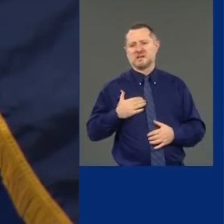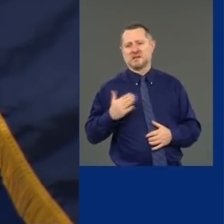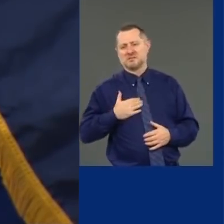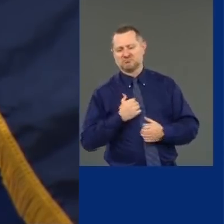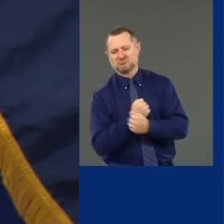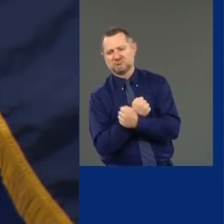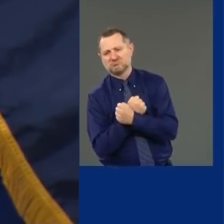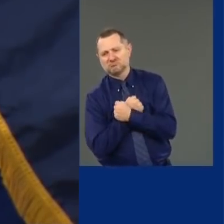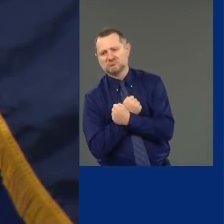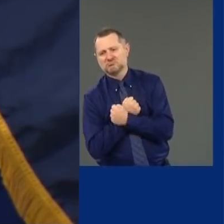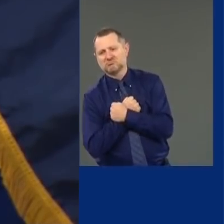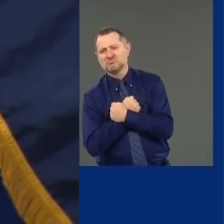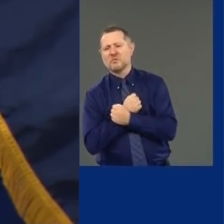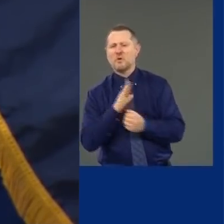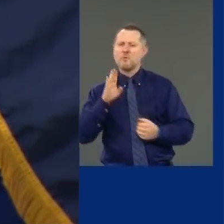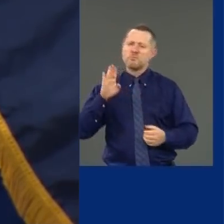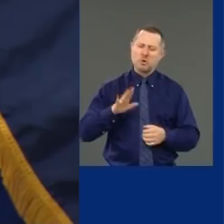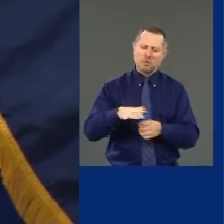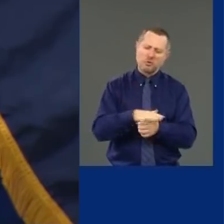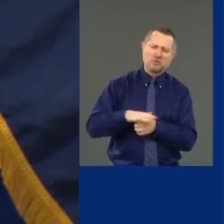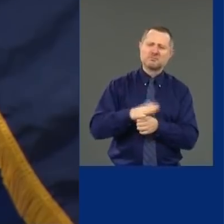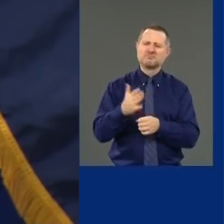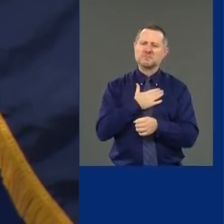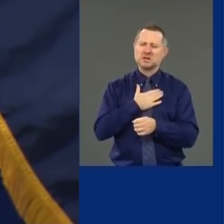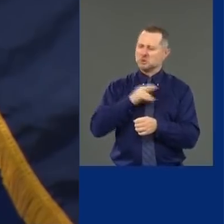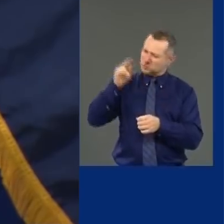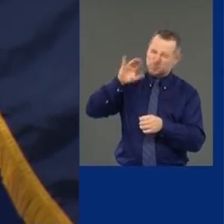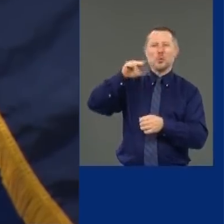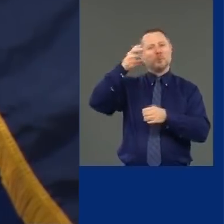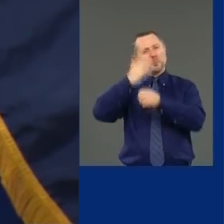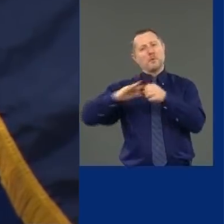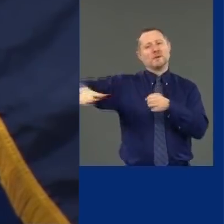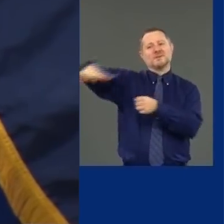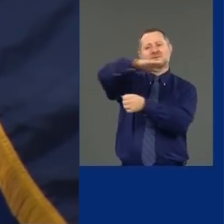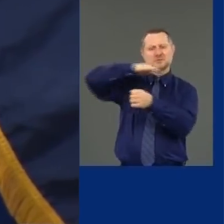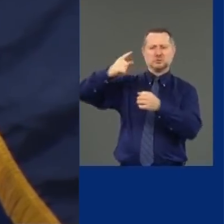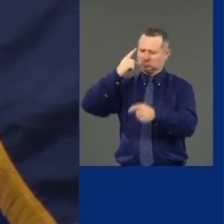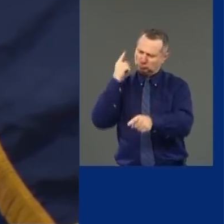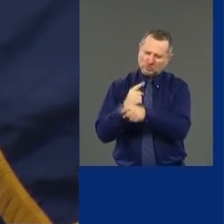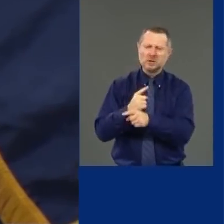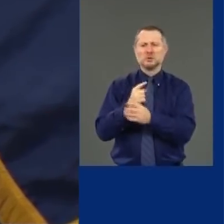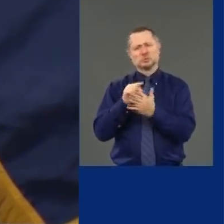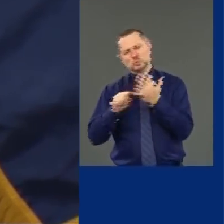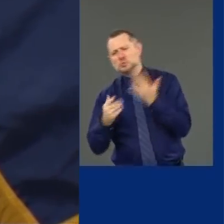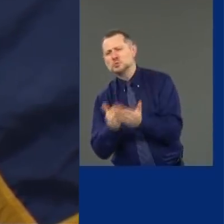AND YOU KNOW I'M PROUD TO BE PARTNERING WITH THE GOVERNOR TO